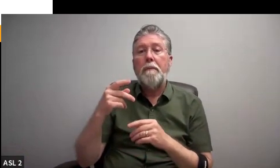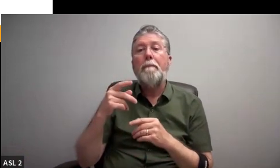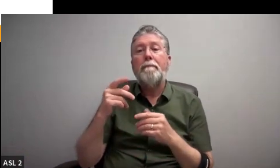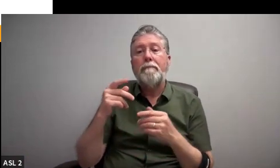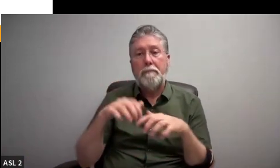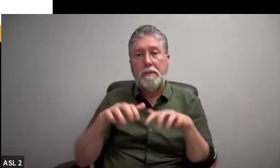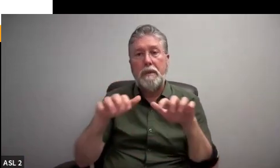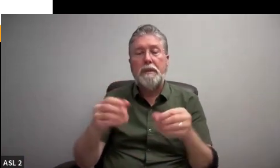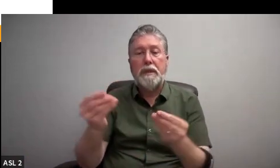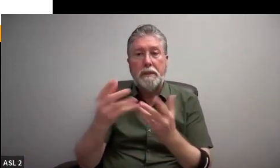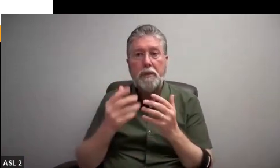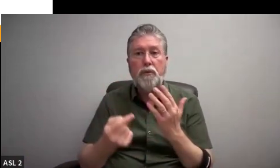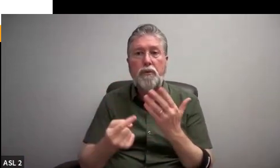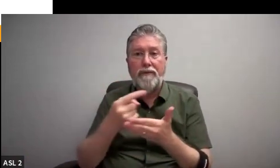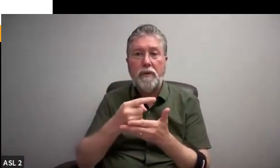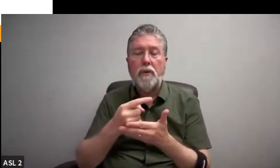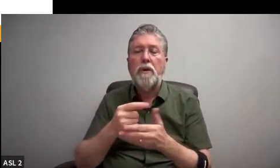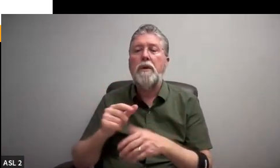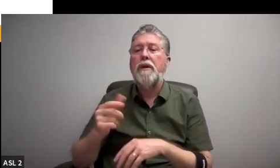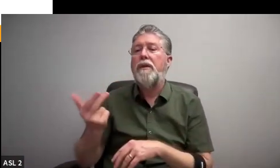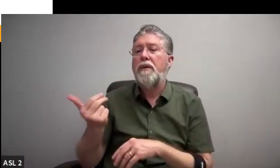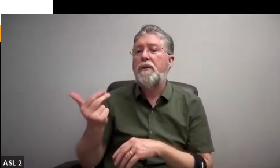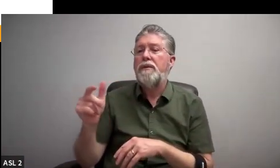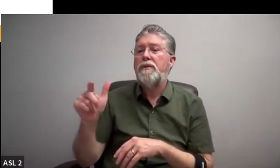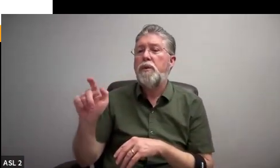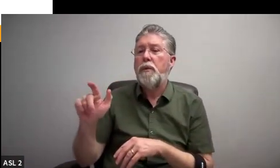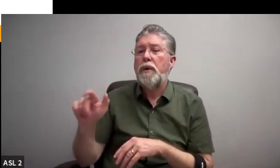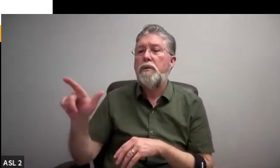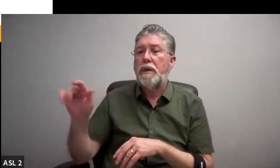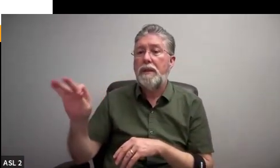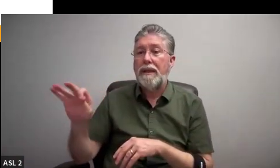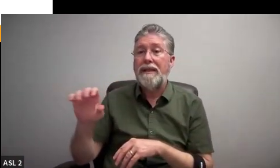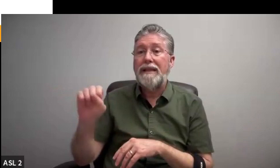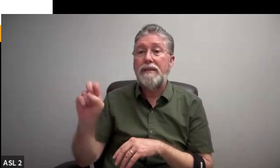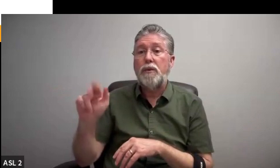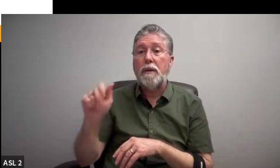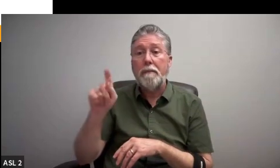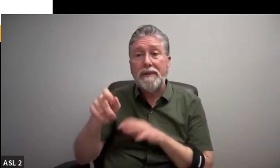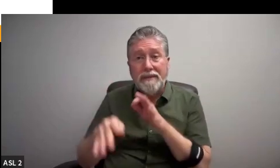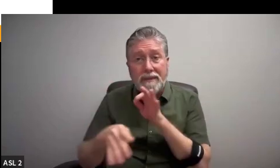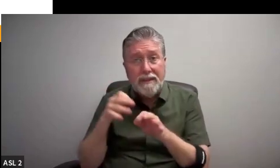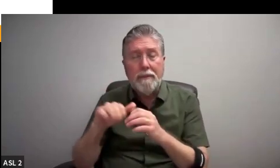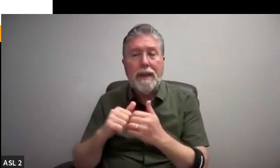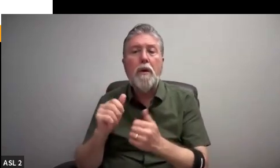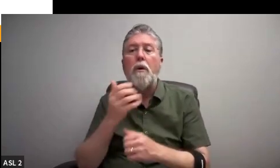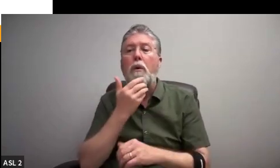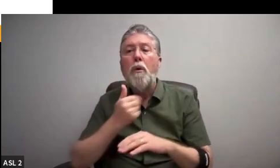section 1321.29 requires the SUA describe how they consider the views of older individuals,